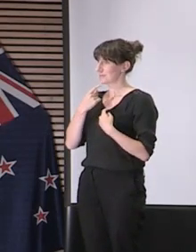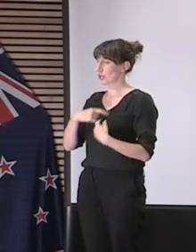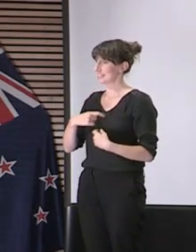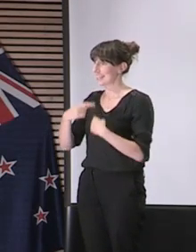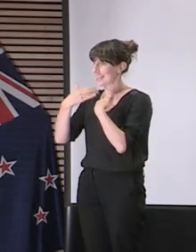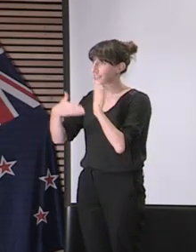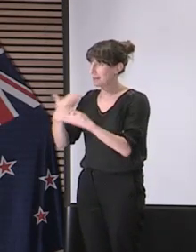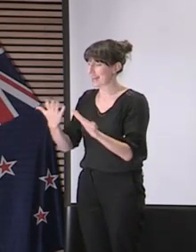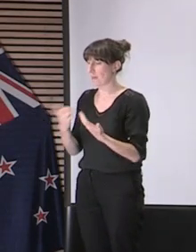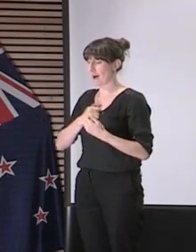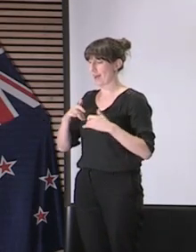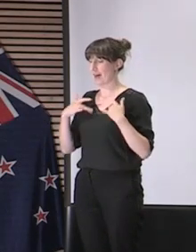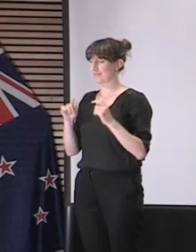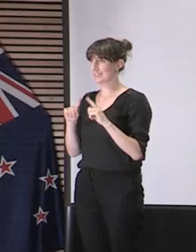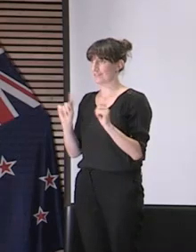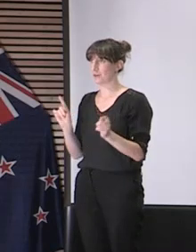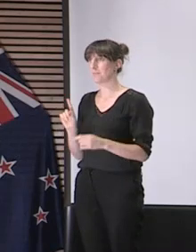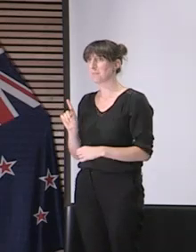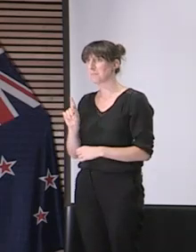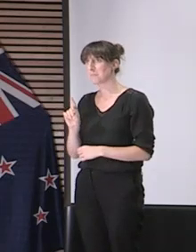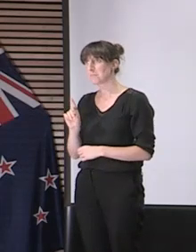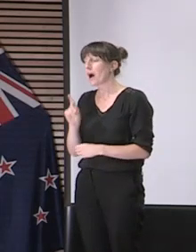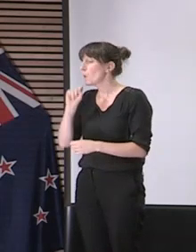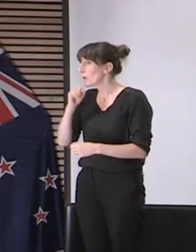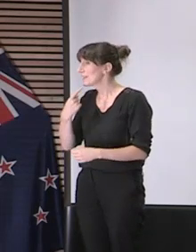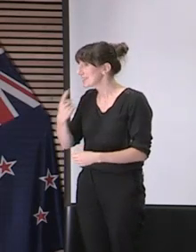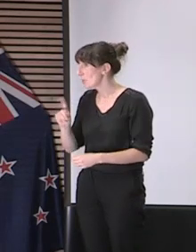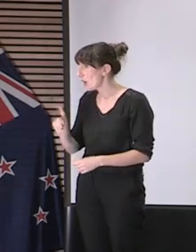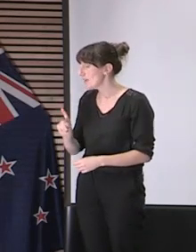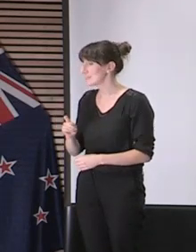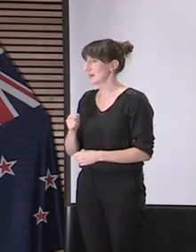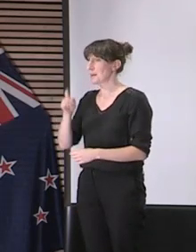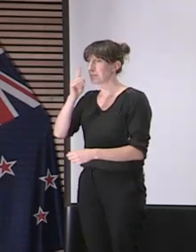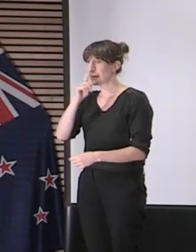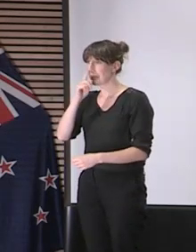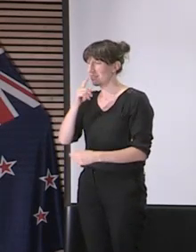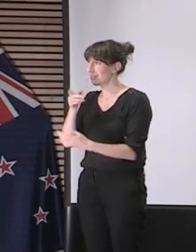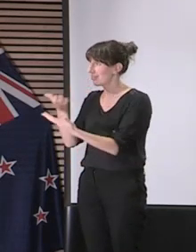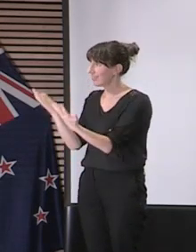a personal way at all but to answer your question, I did